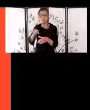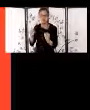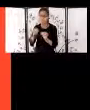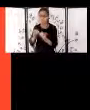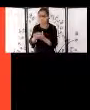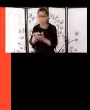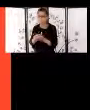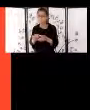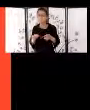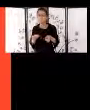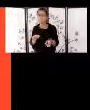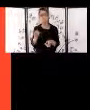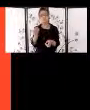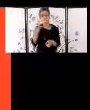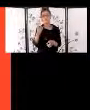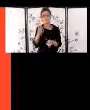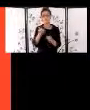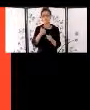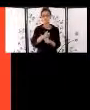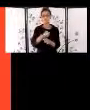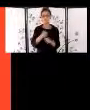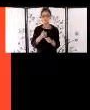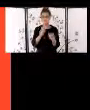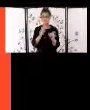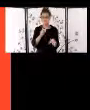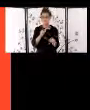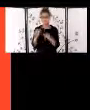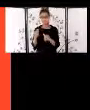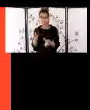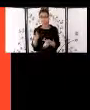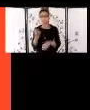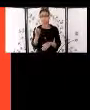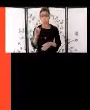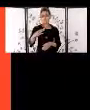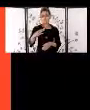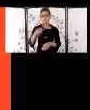per program deadline. If you are applying as a collective, and you